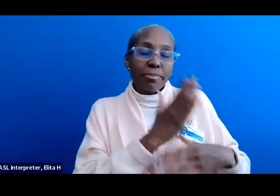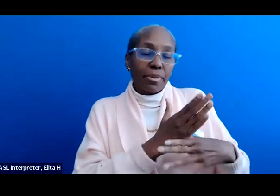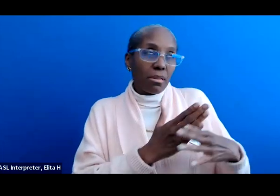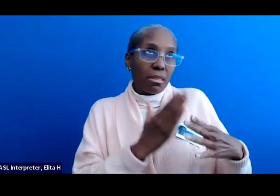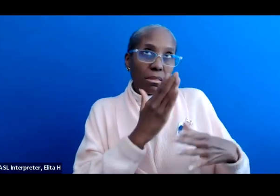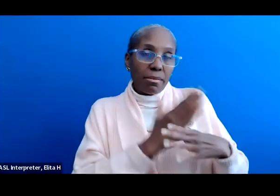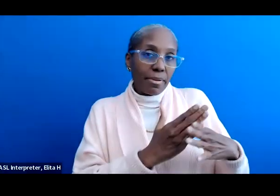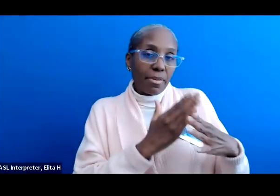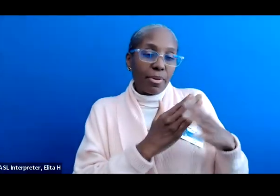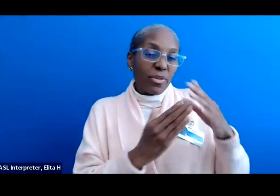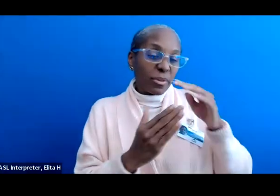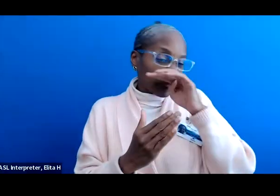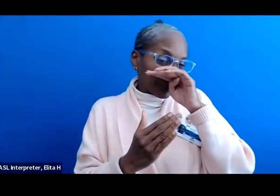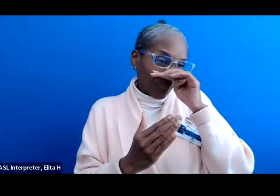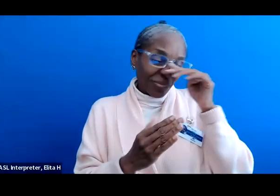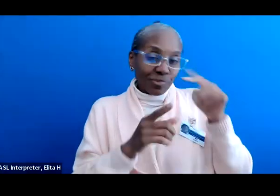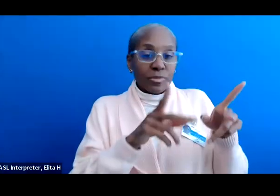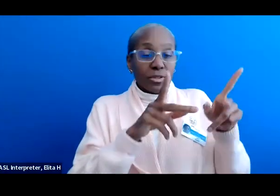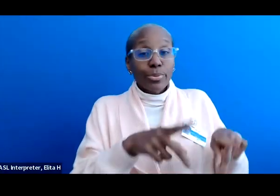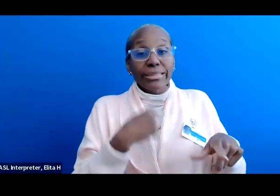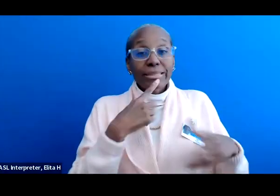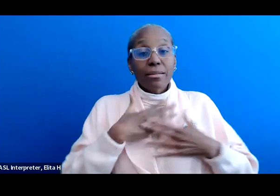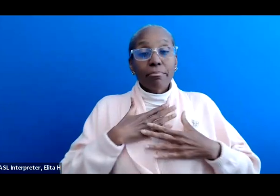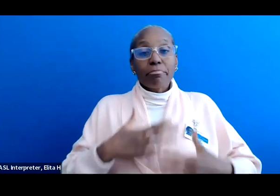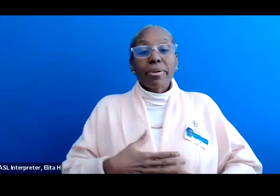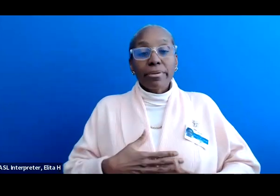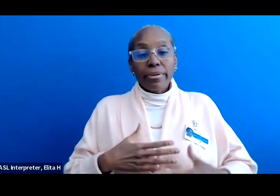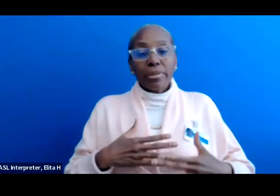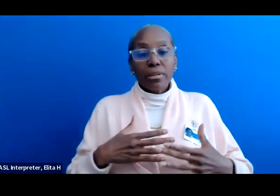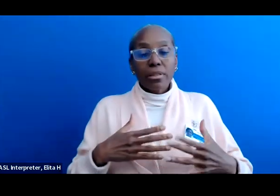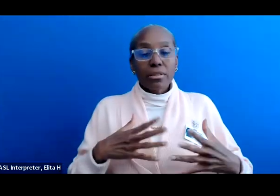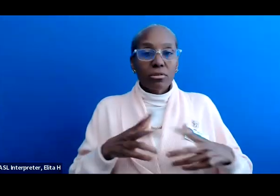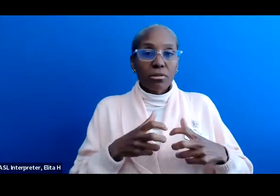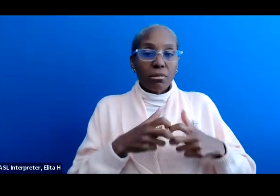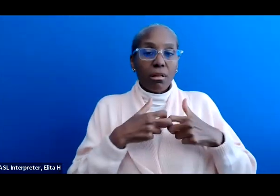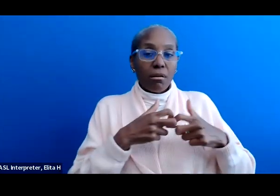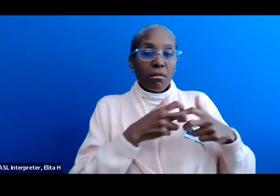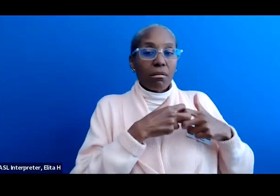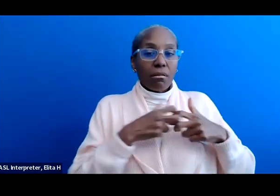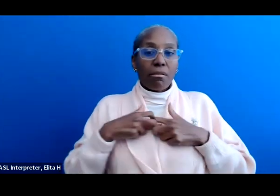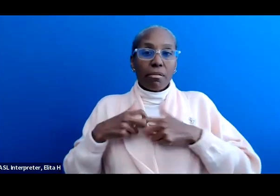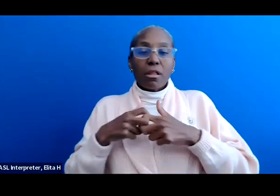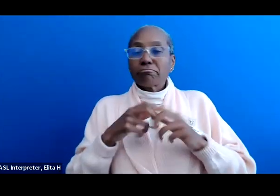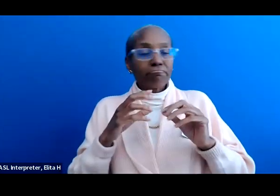Like this person, that their body is beginning to lock up and we don't want that. We want those joints supple.